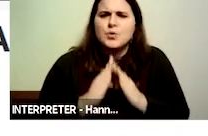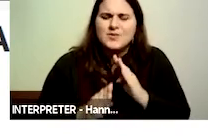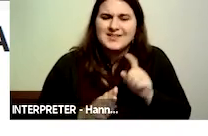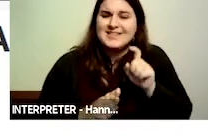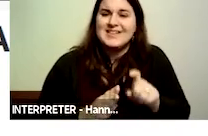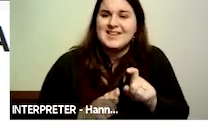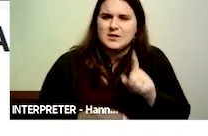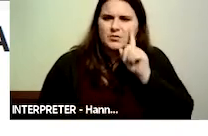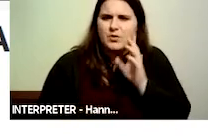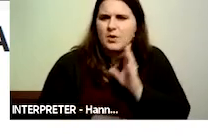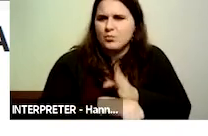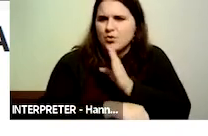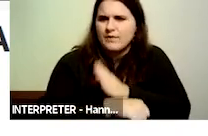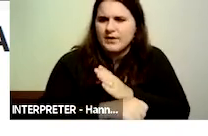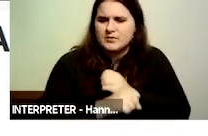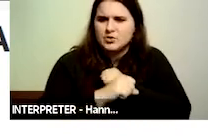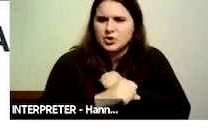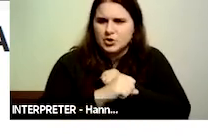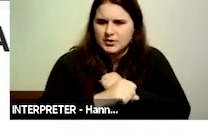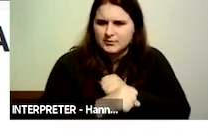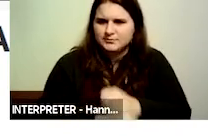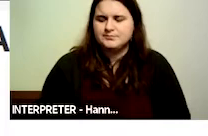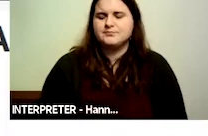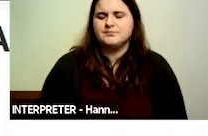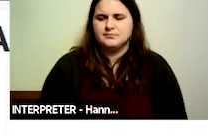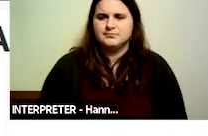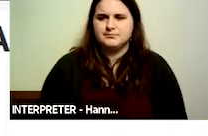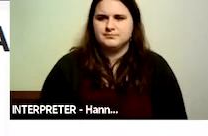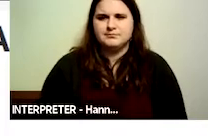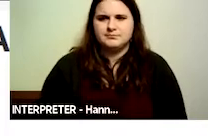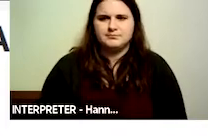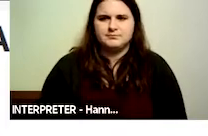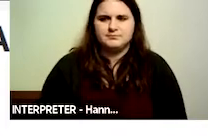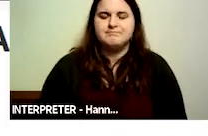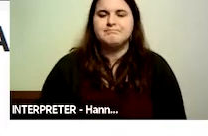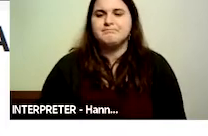it just goes back to, there was a program back in the, I think, was 1970s, called the bio dome.